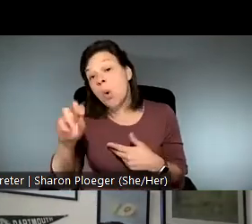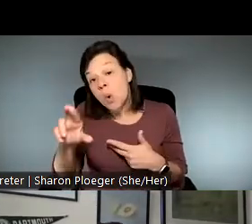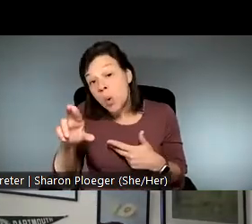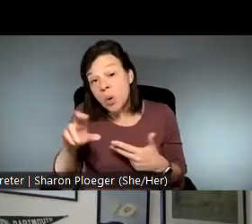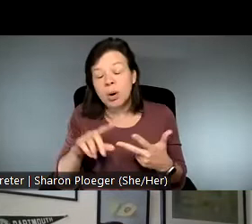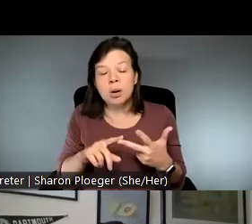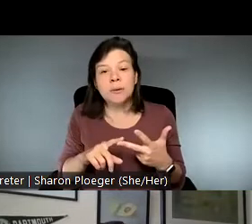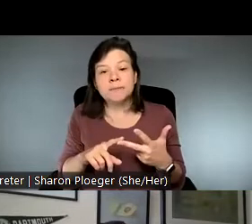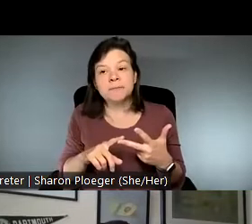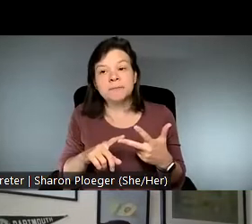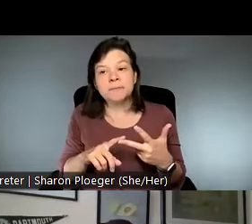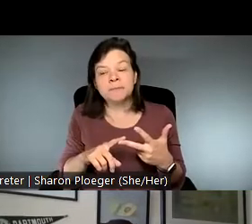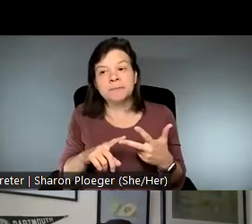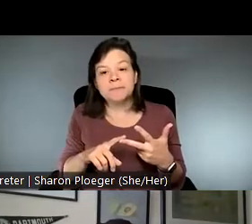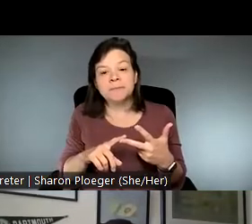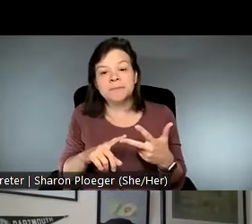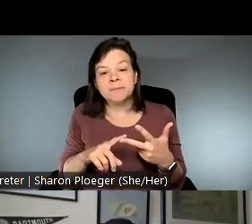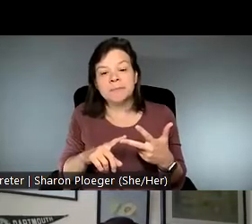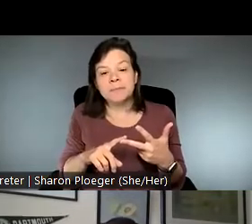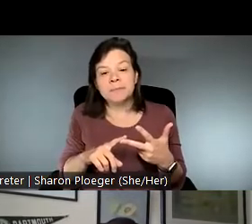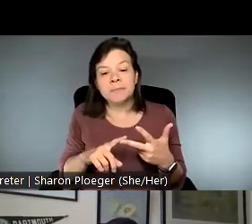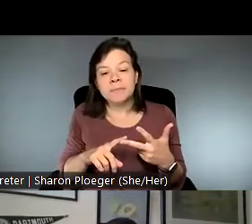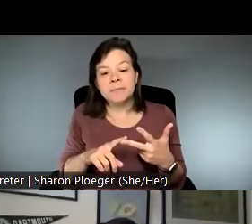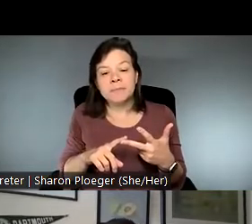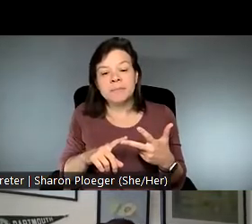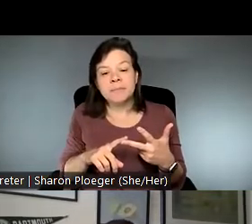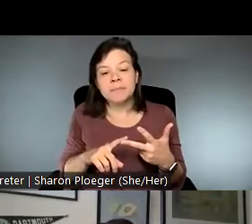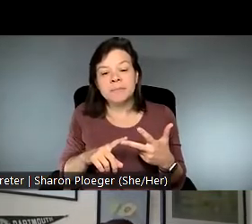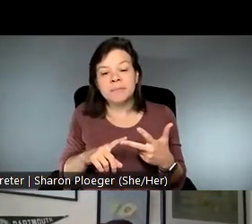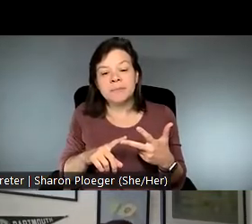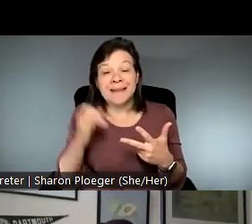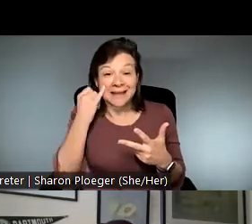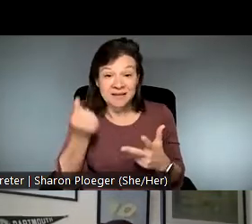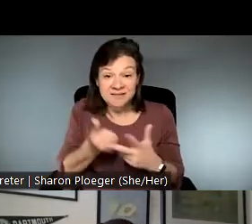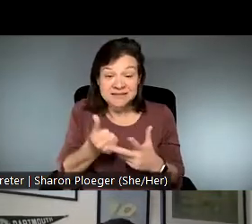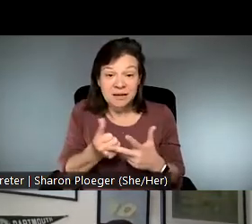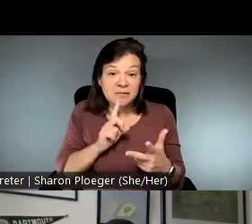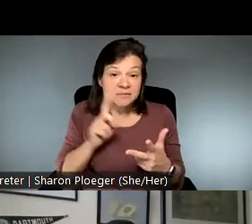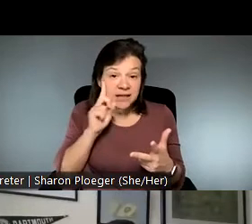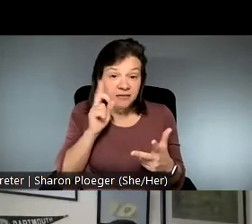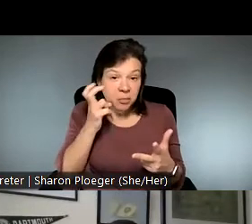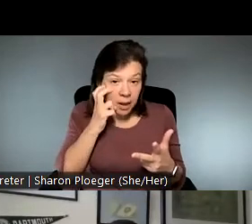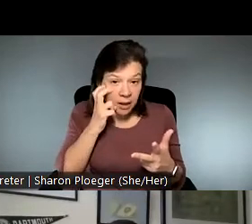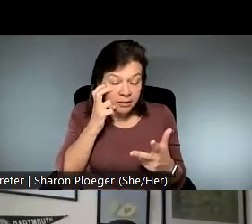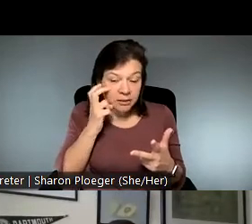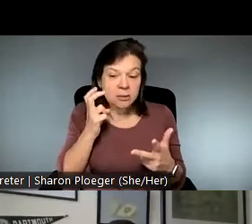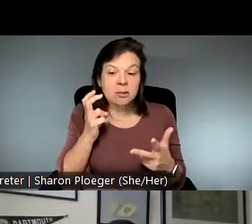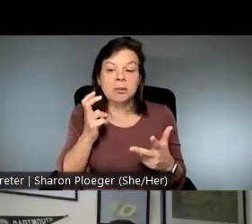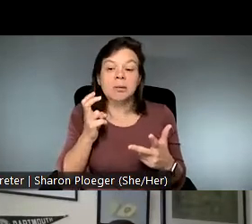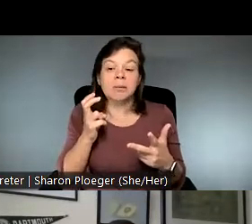who may also be deaf-blind. So if someone